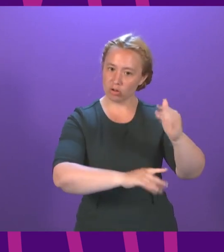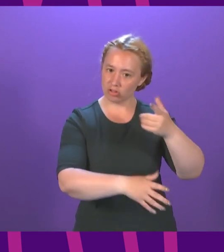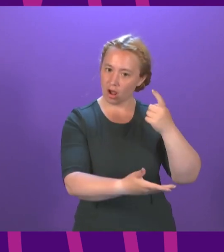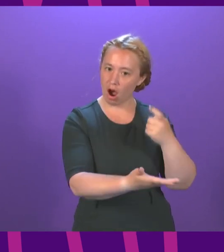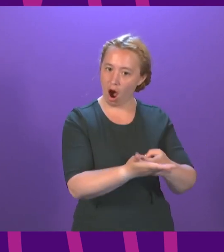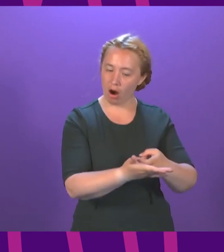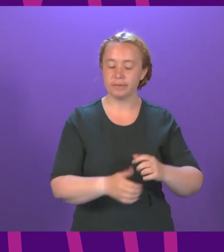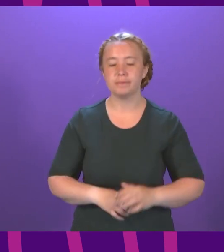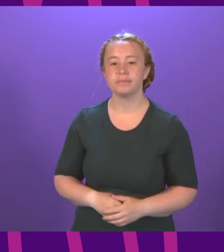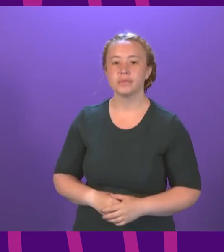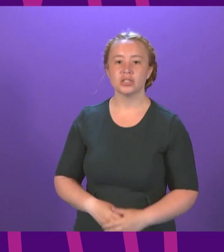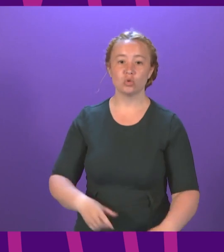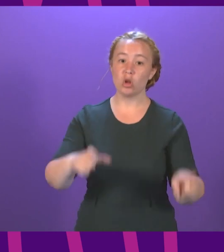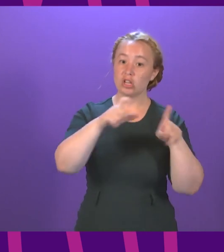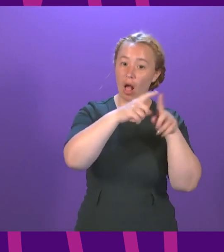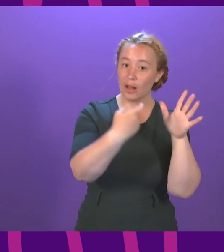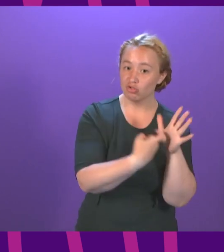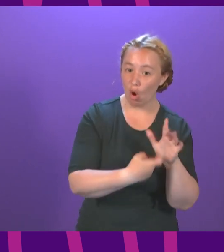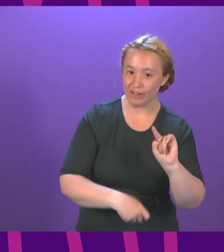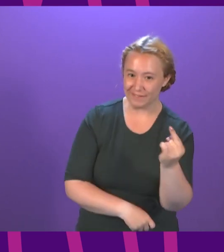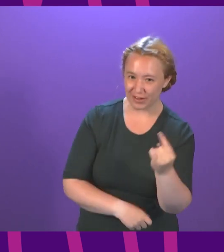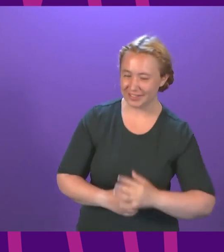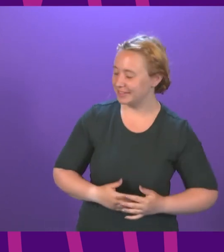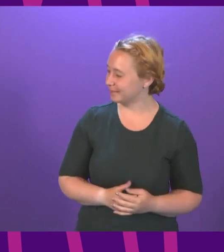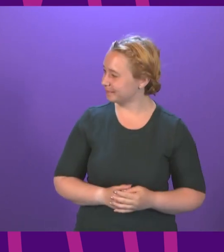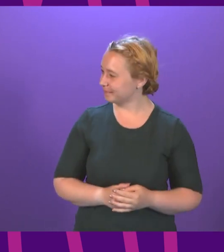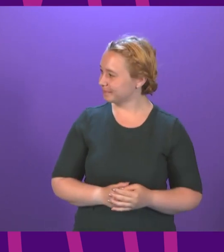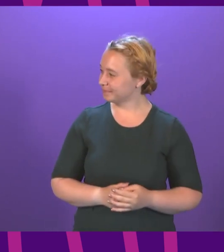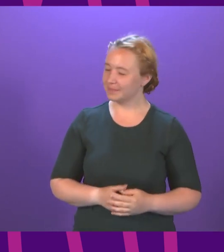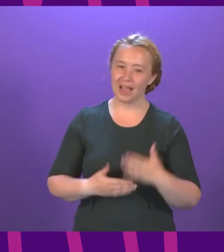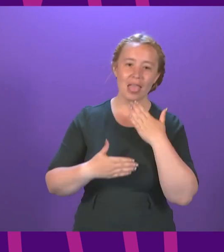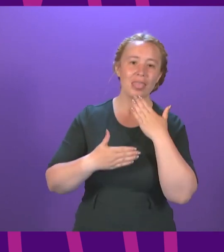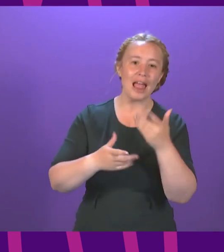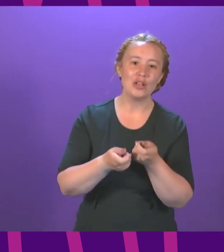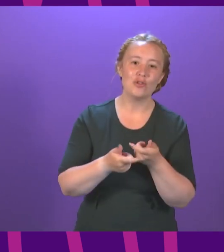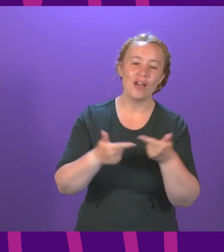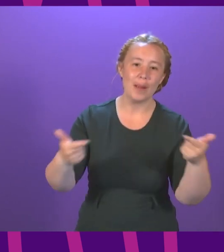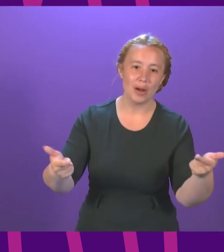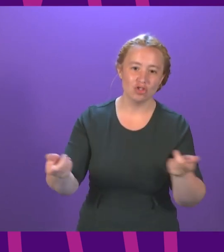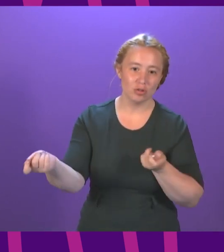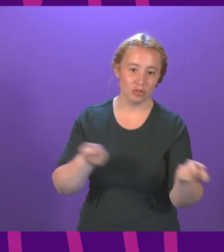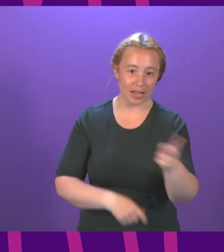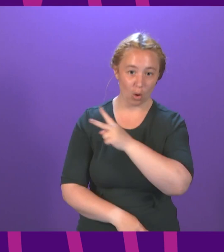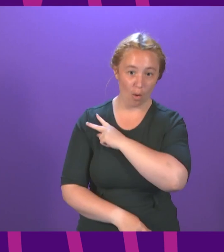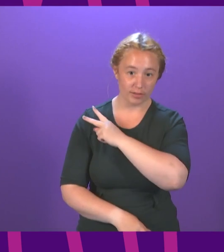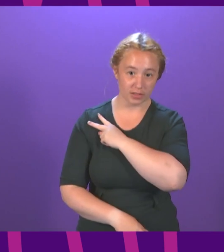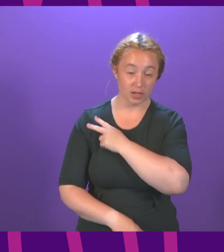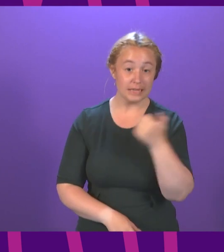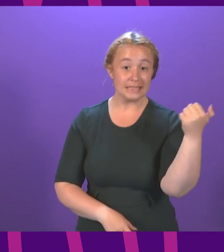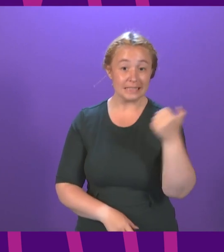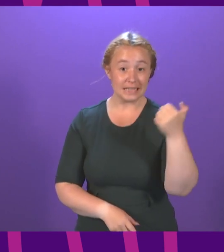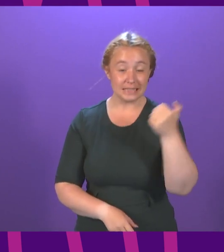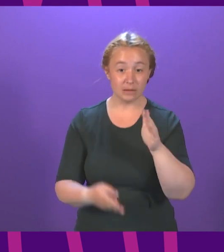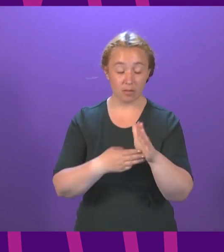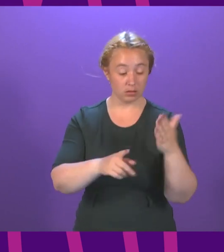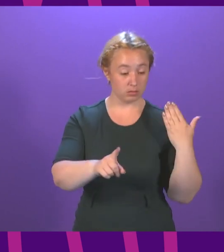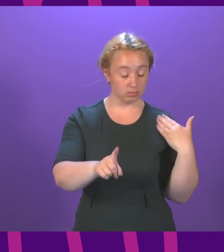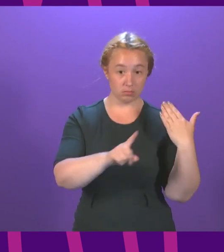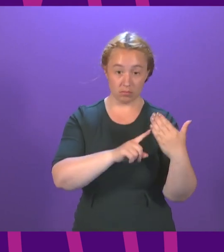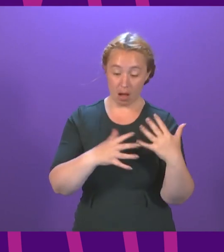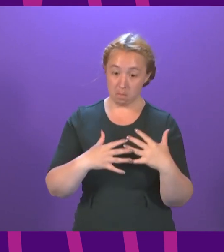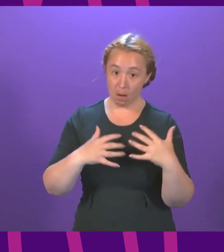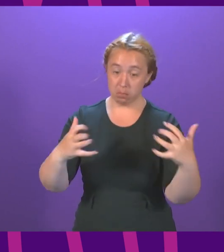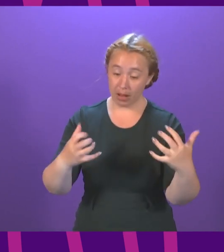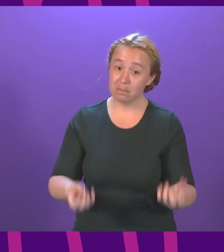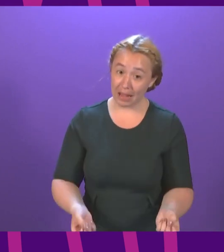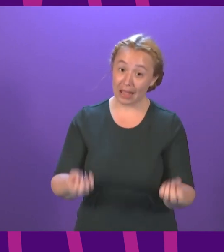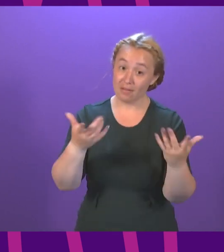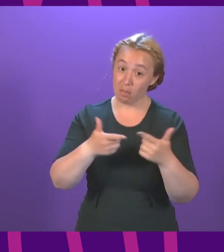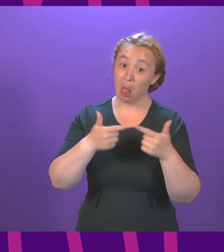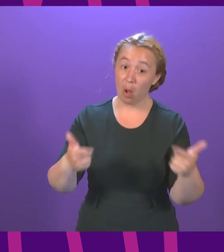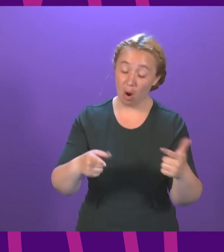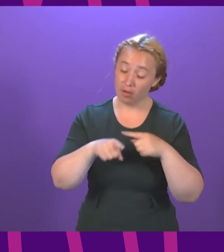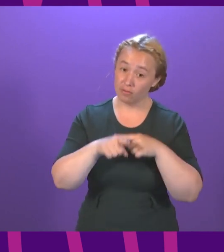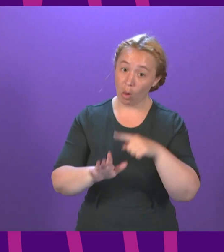In the past 16 months, the public have made huge sacrifices. Their lives have been upturned.